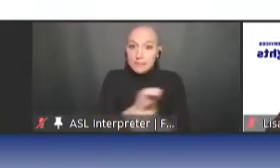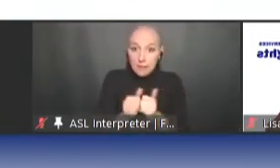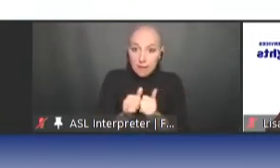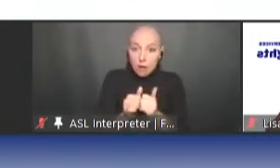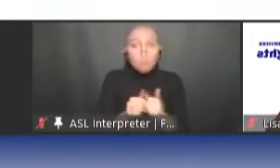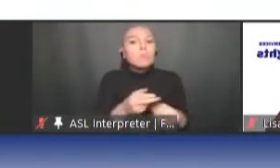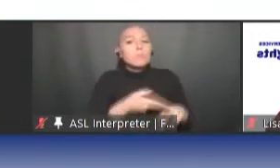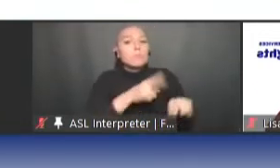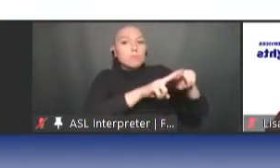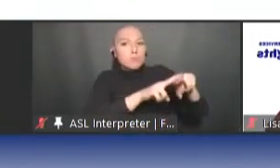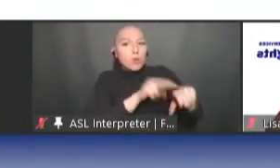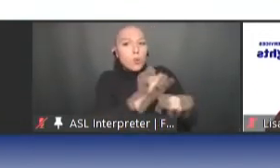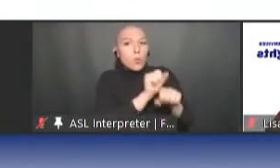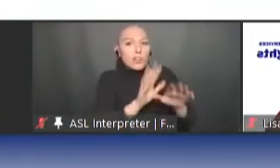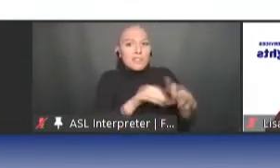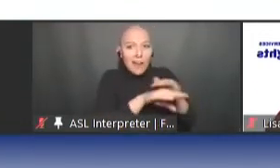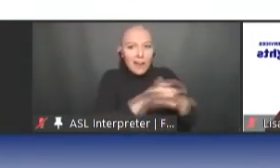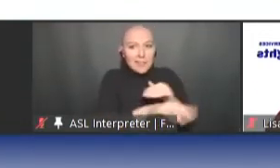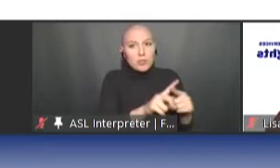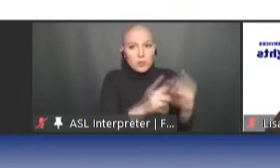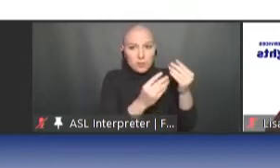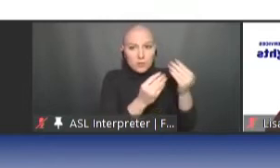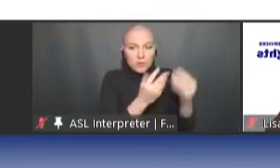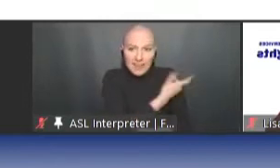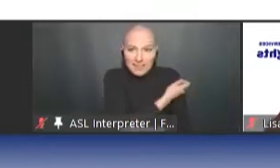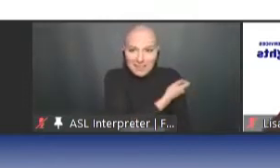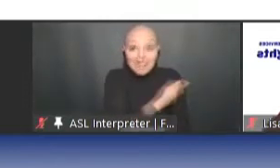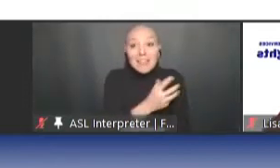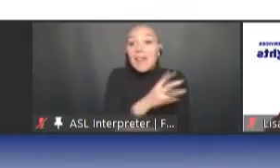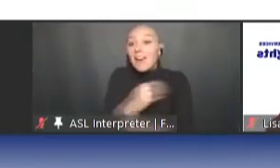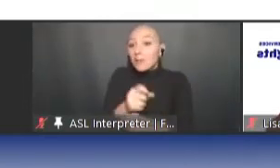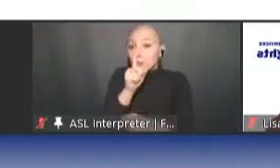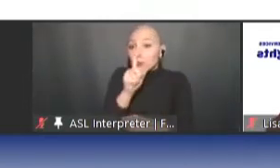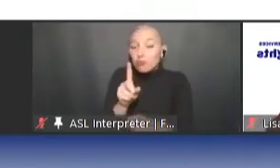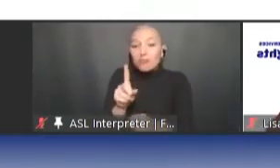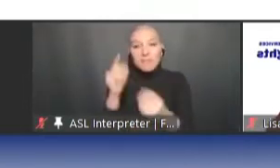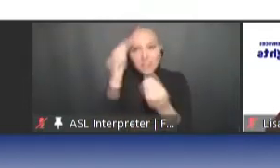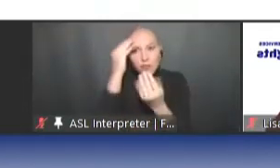that workers have good information about vaccines from trusted messengers. Next slide, please.